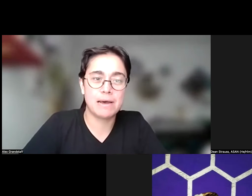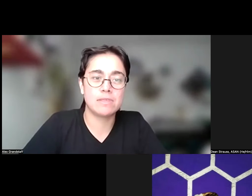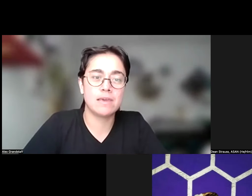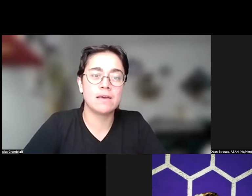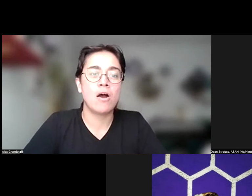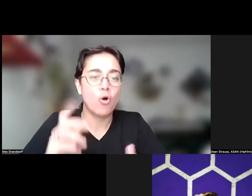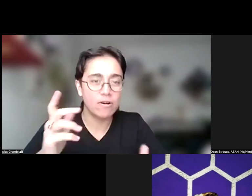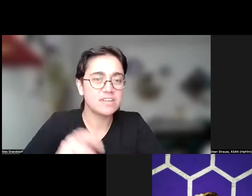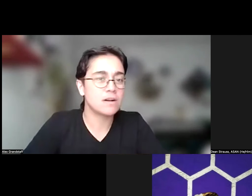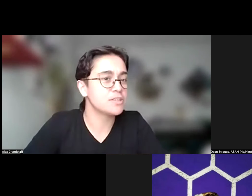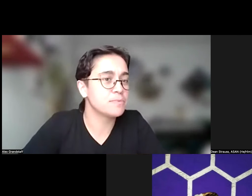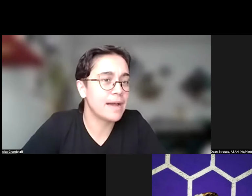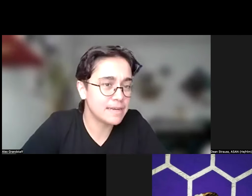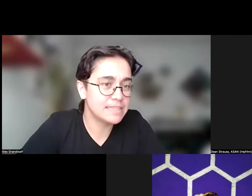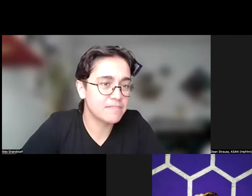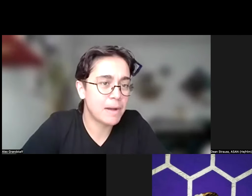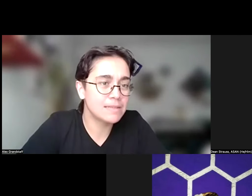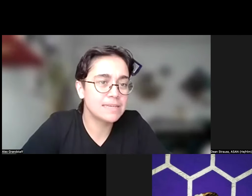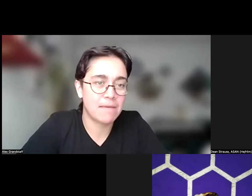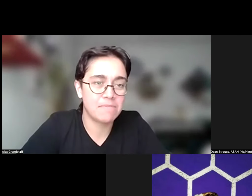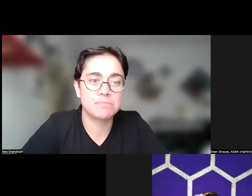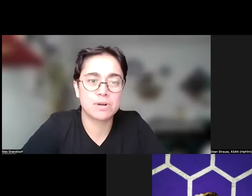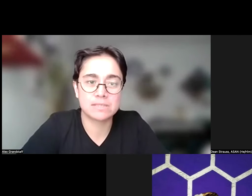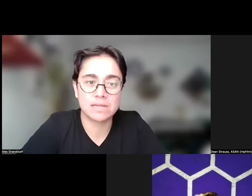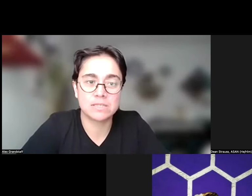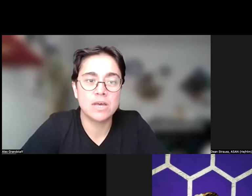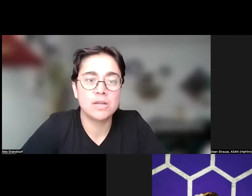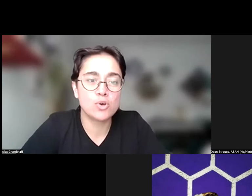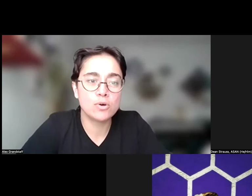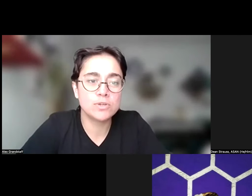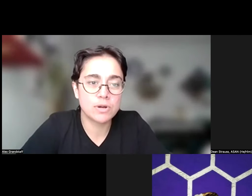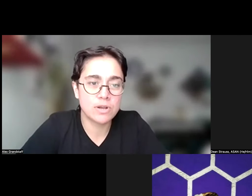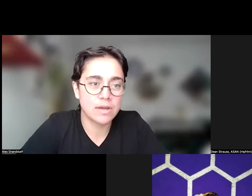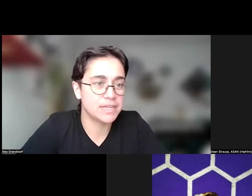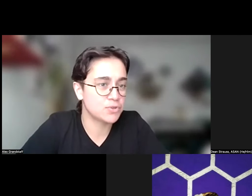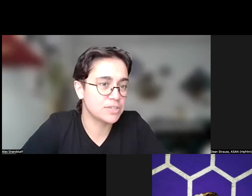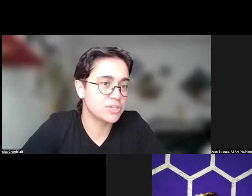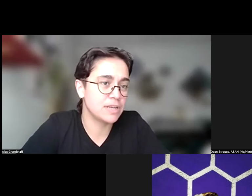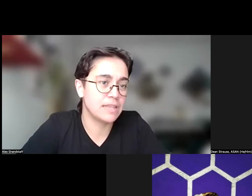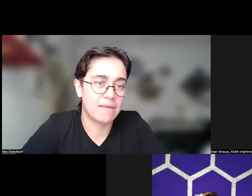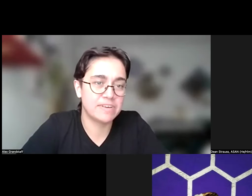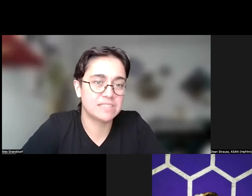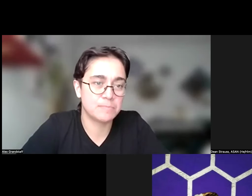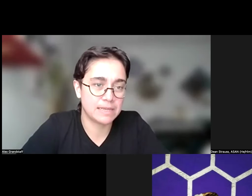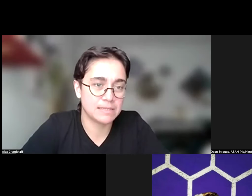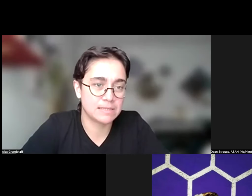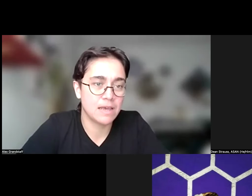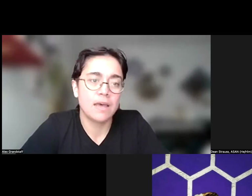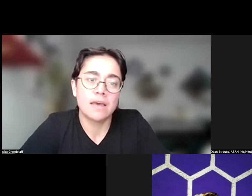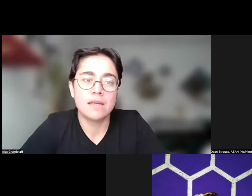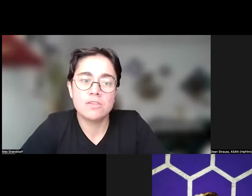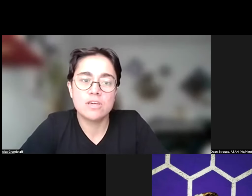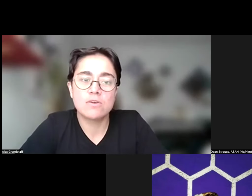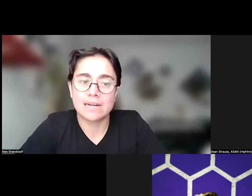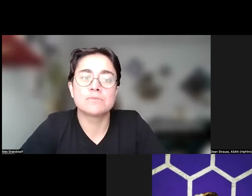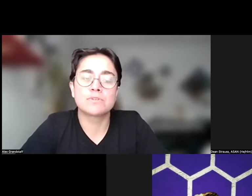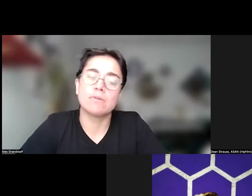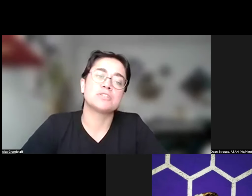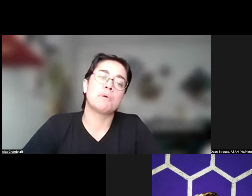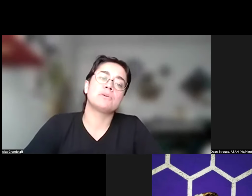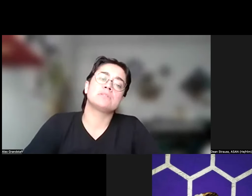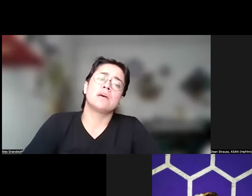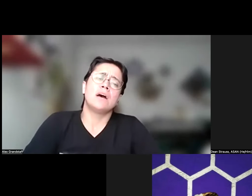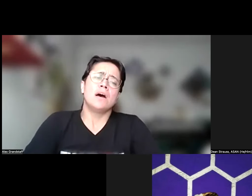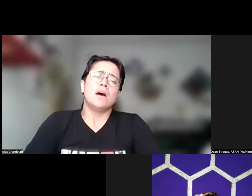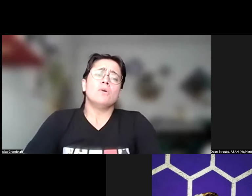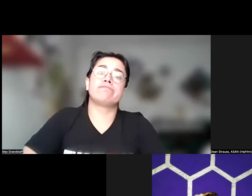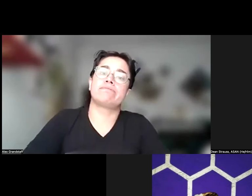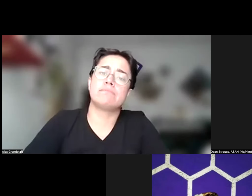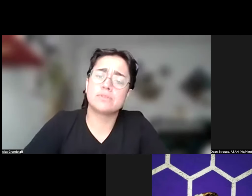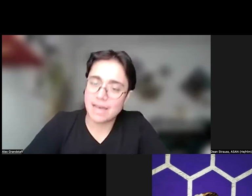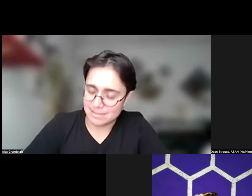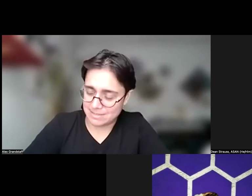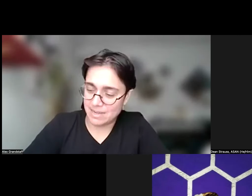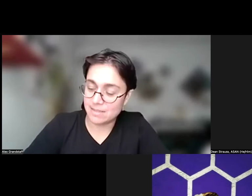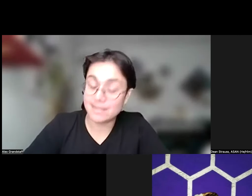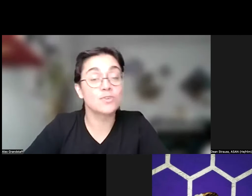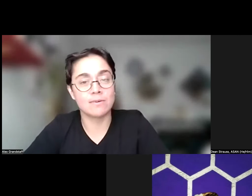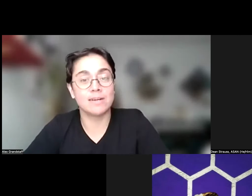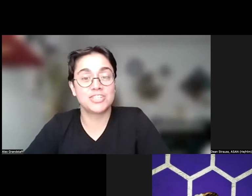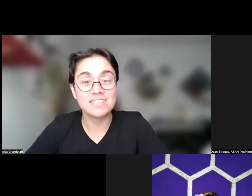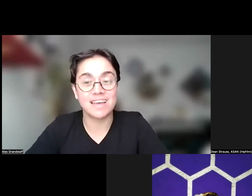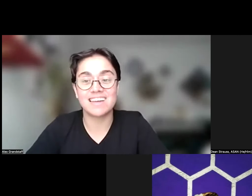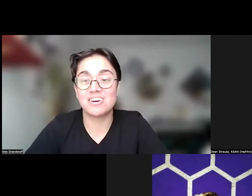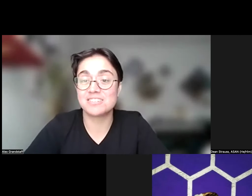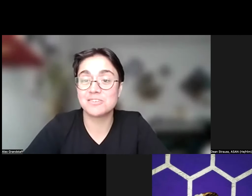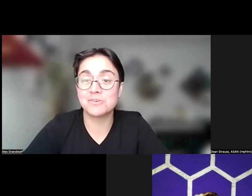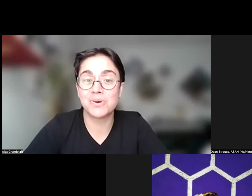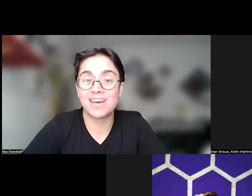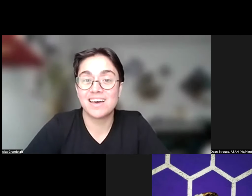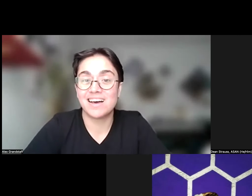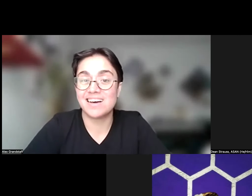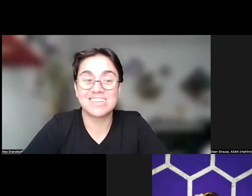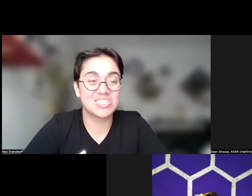What are some ways to communicate information easily about the (often